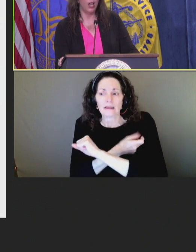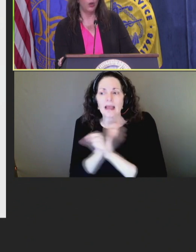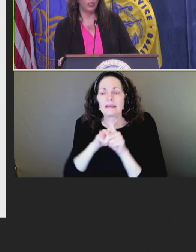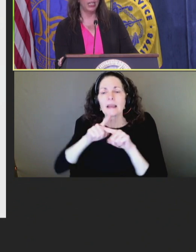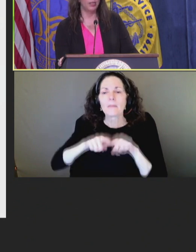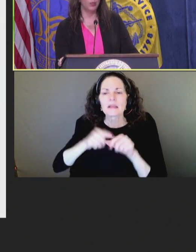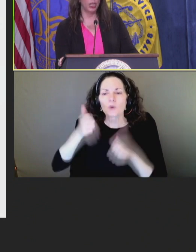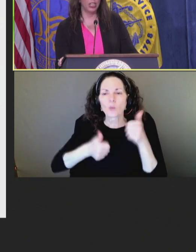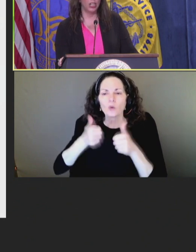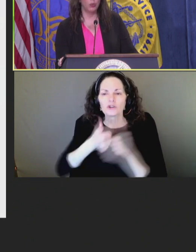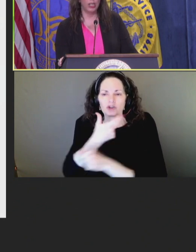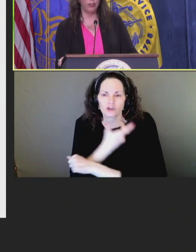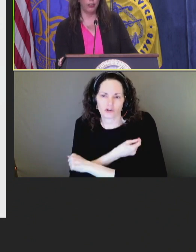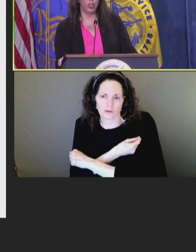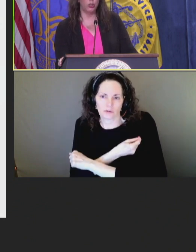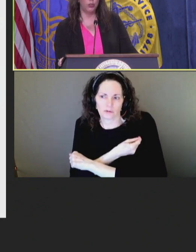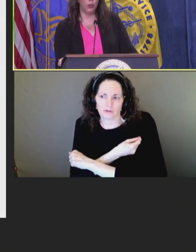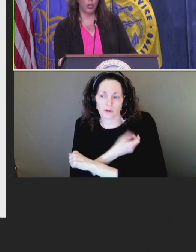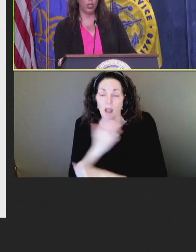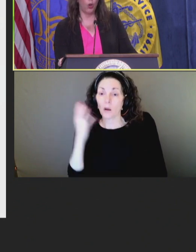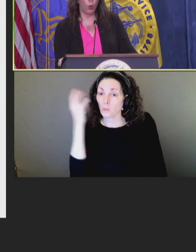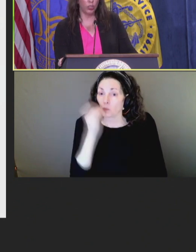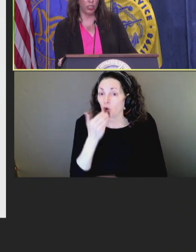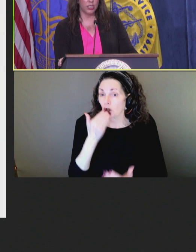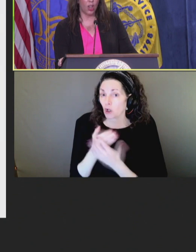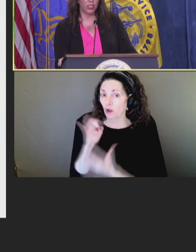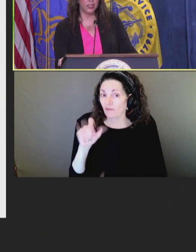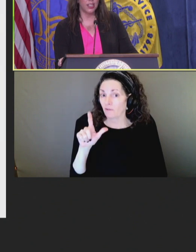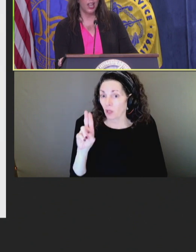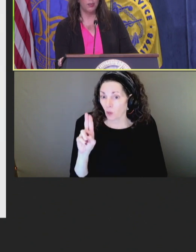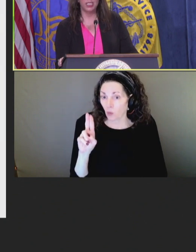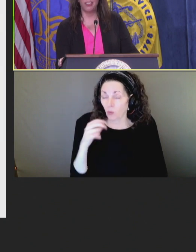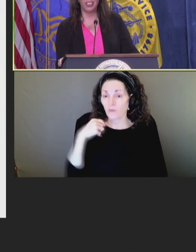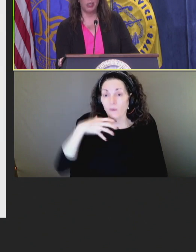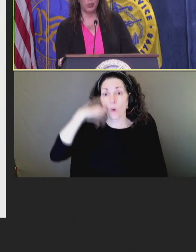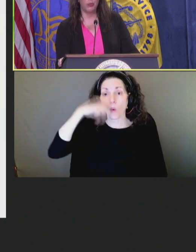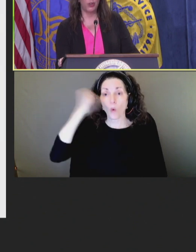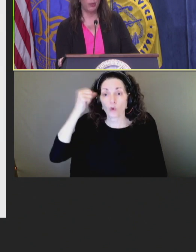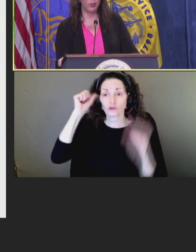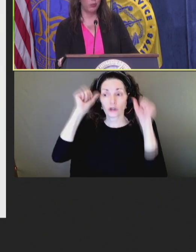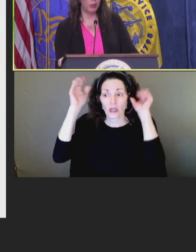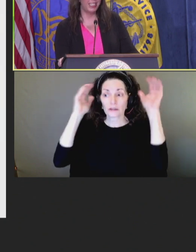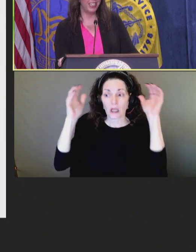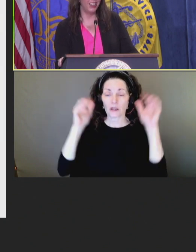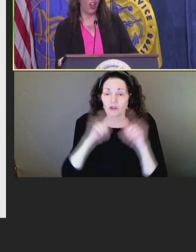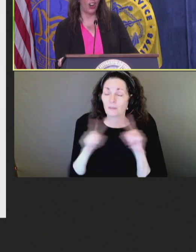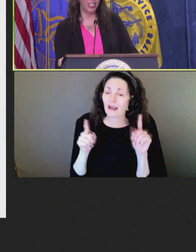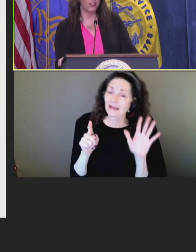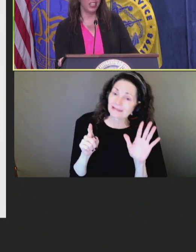We did pretty good with flu for older adults, but definitely room for improvement in the RSV